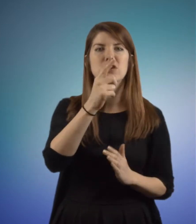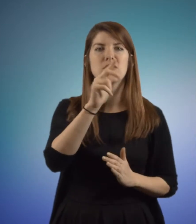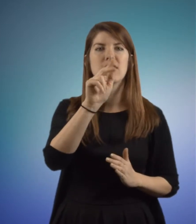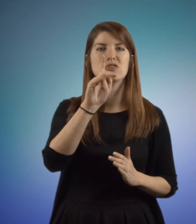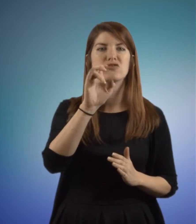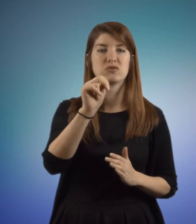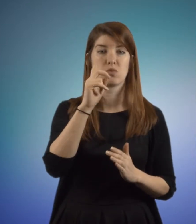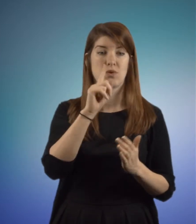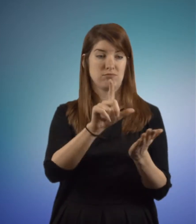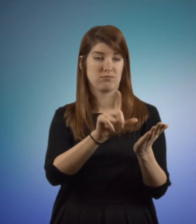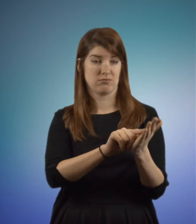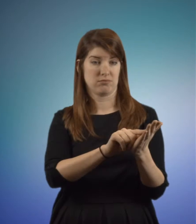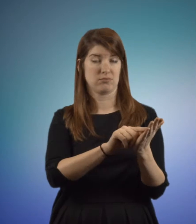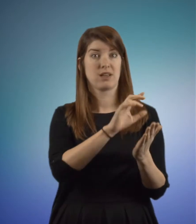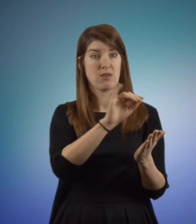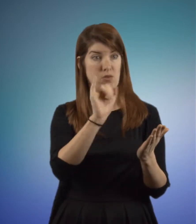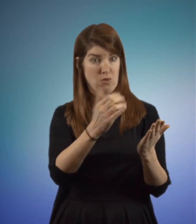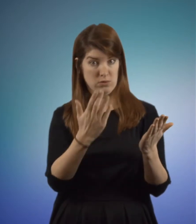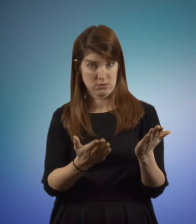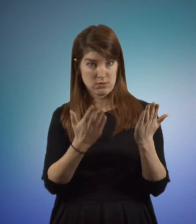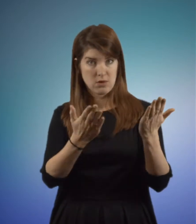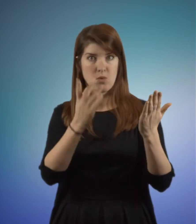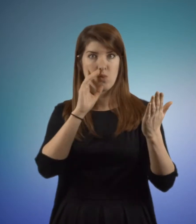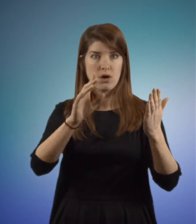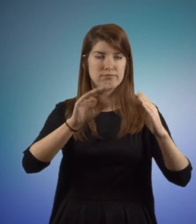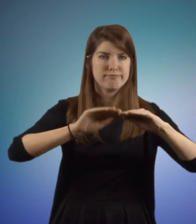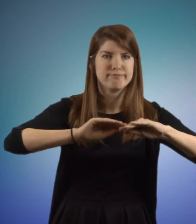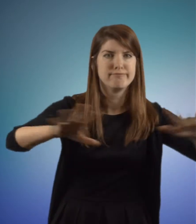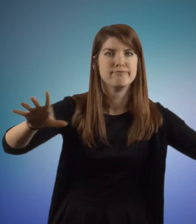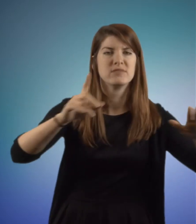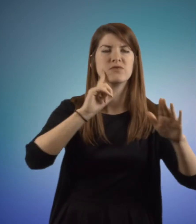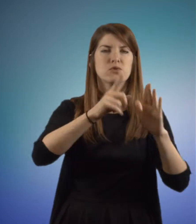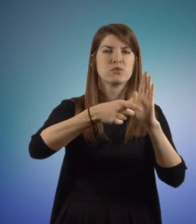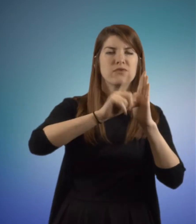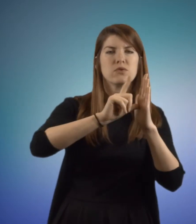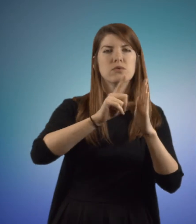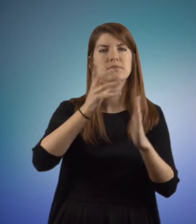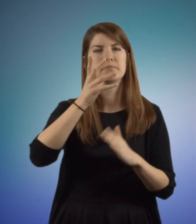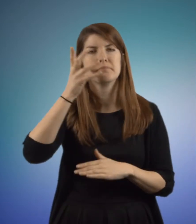And those proposed regulations go out for review that allow parents, professionals,